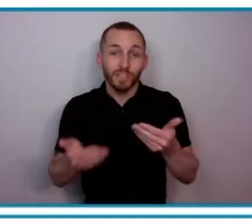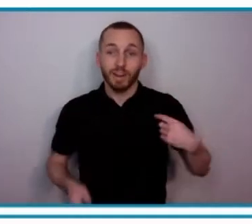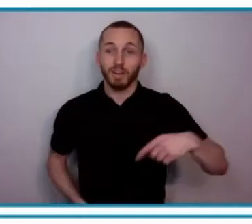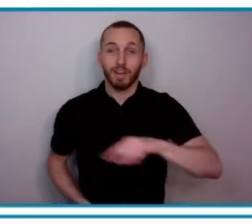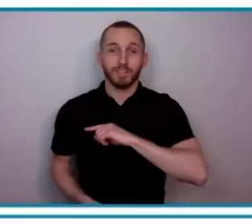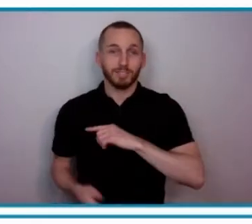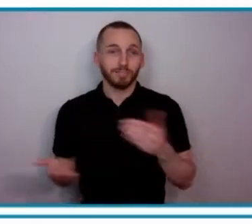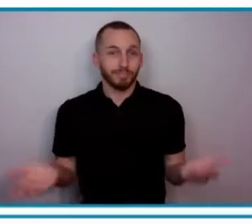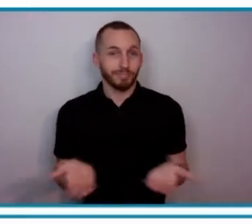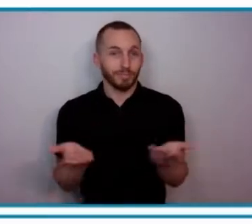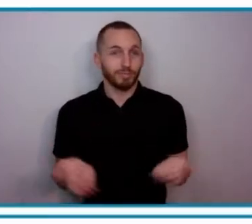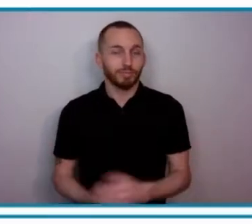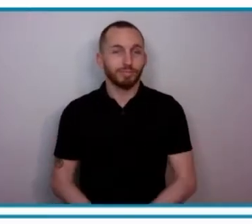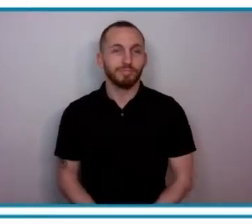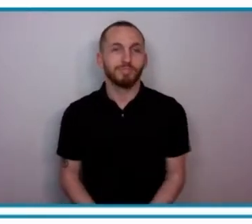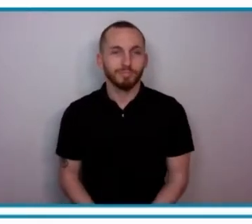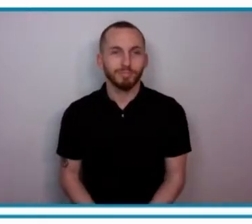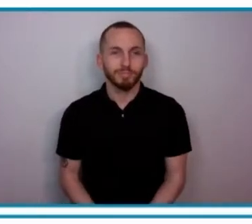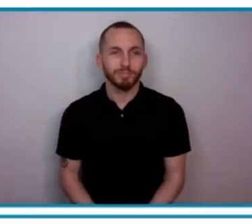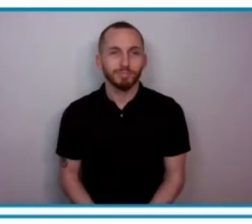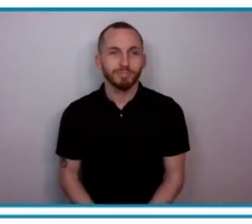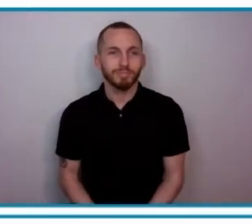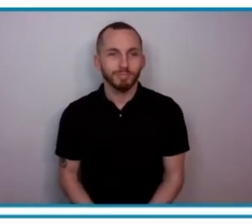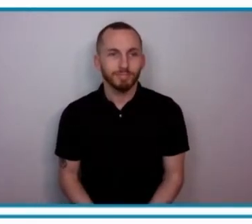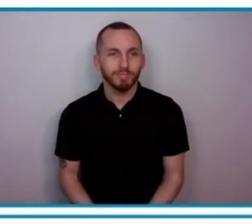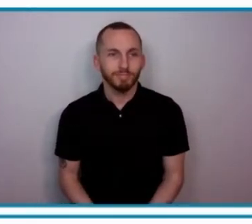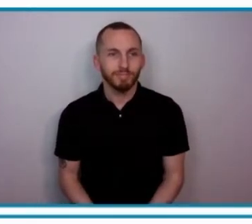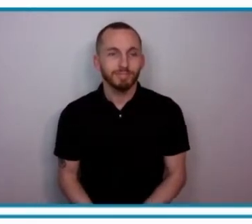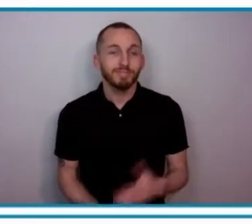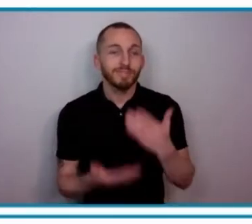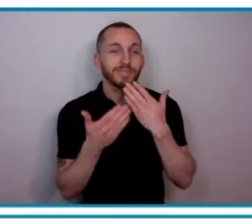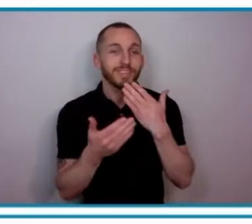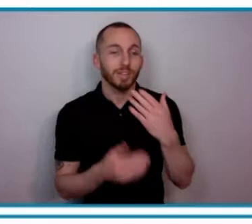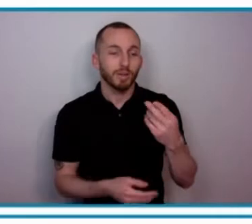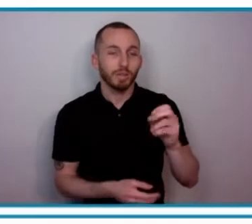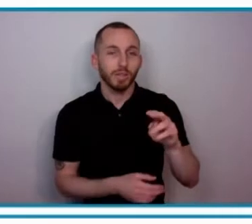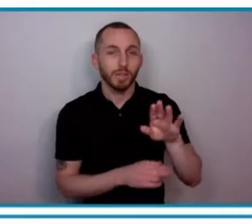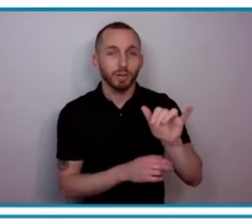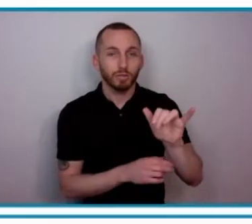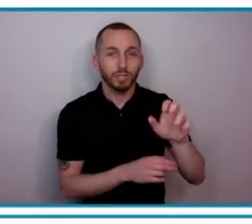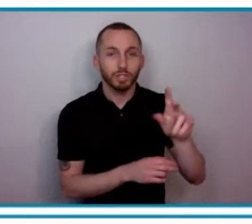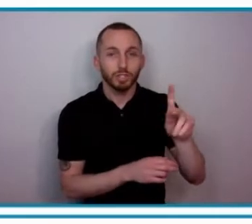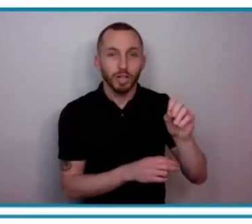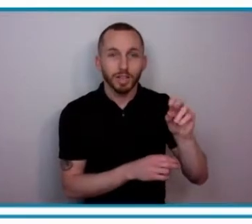for the Arts and Sunil and Henry M. Jackson Foundation and Donna Betts for this invitation.